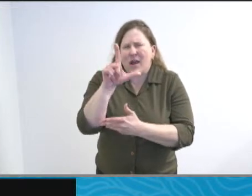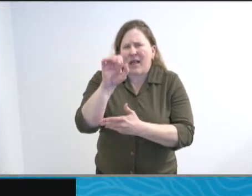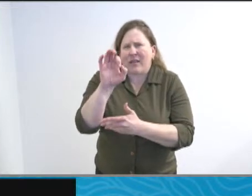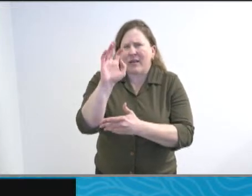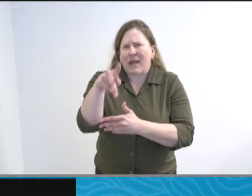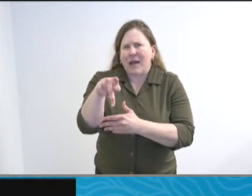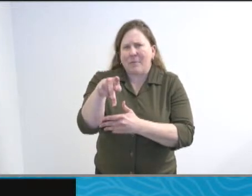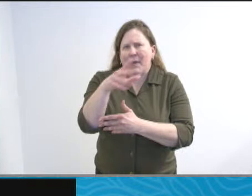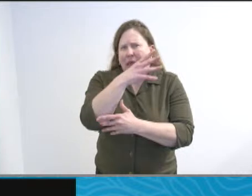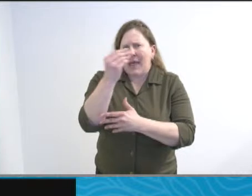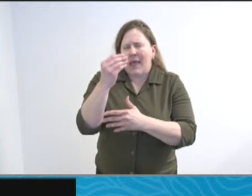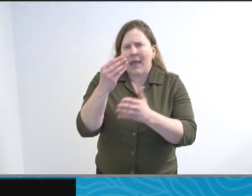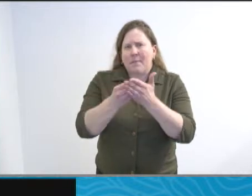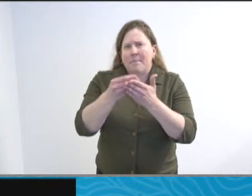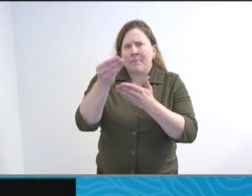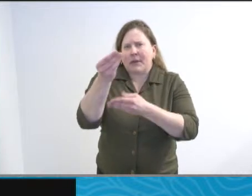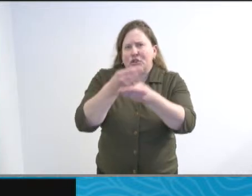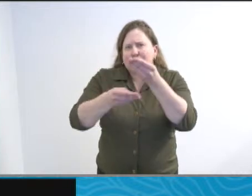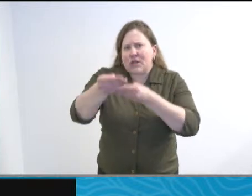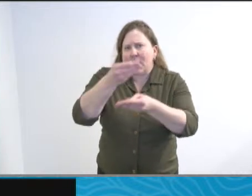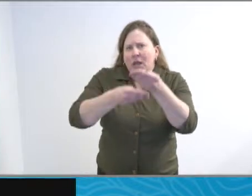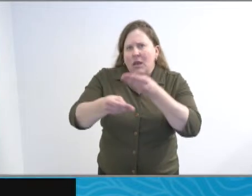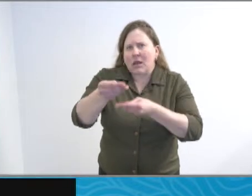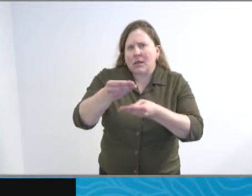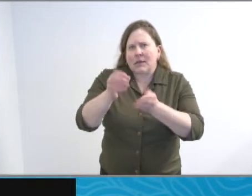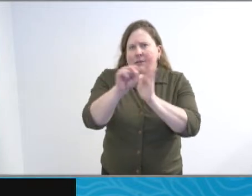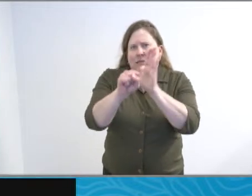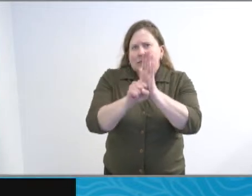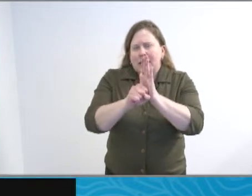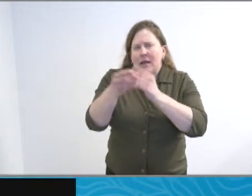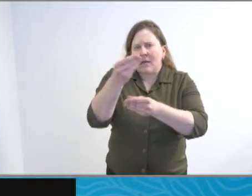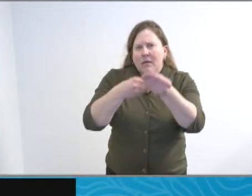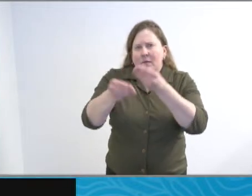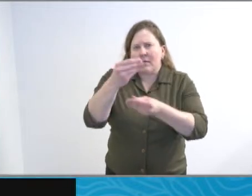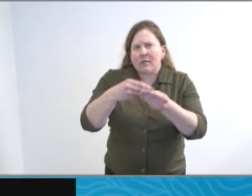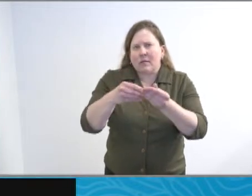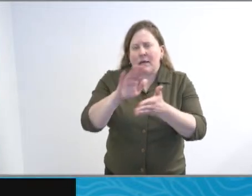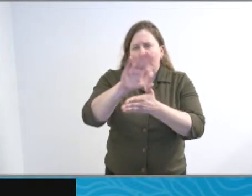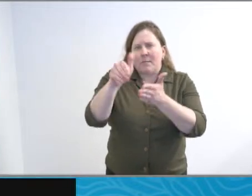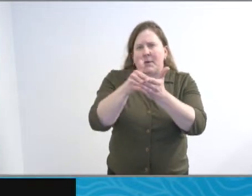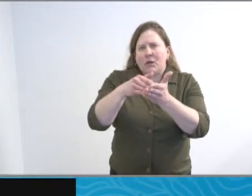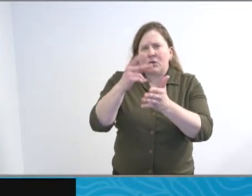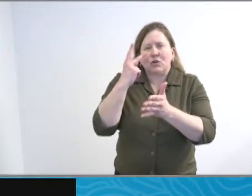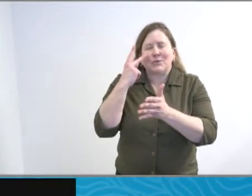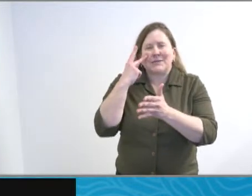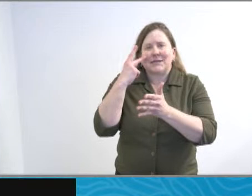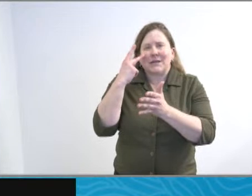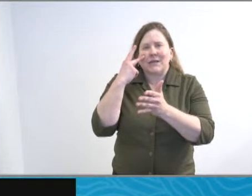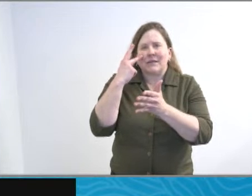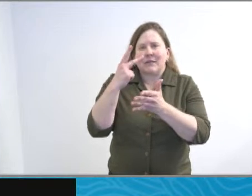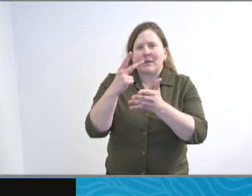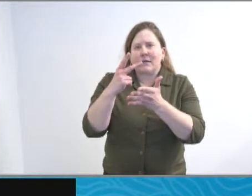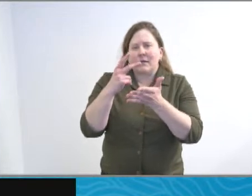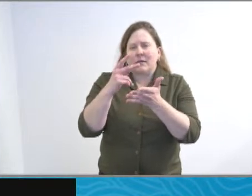at the top line, what you'll see as a state budget process, and in the middle you see the district budget process. State budget process,